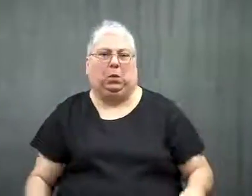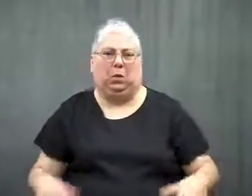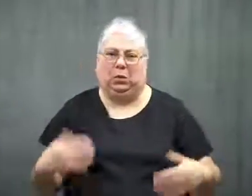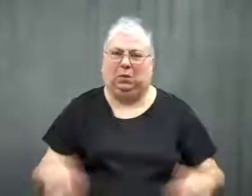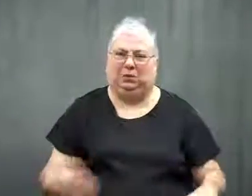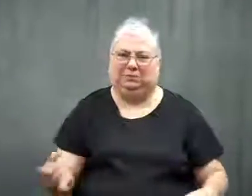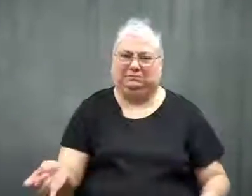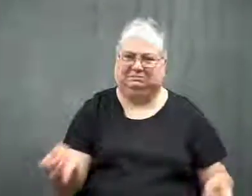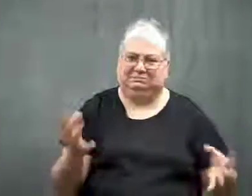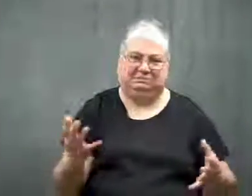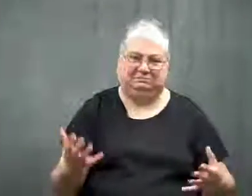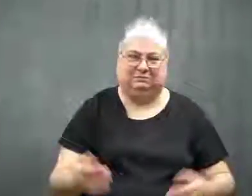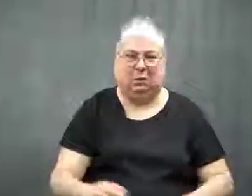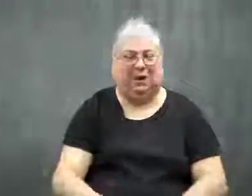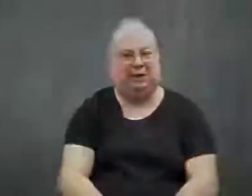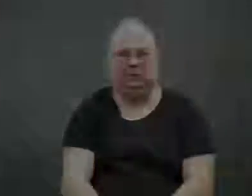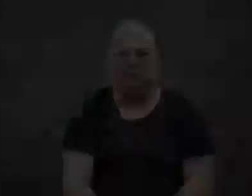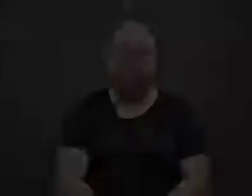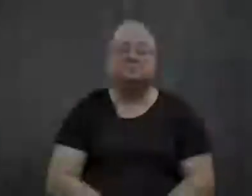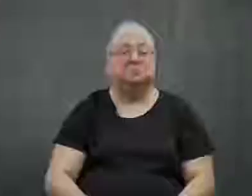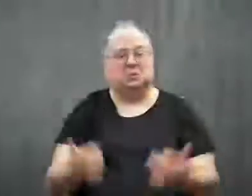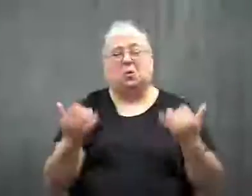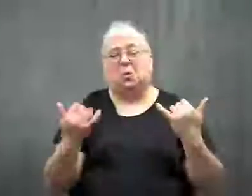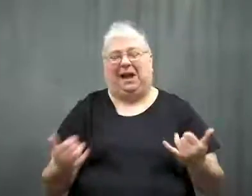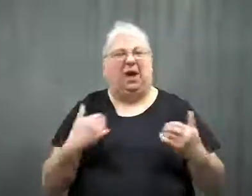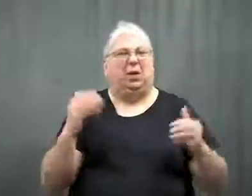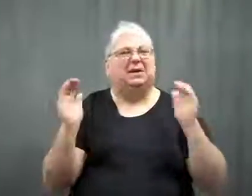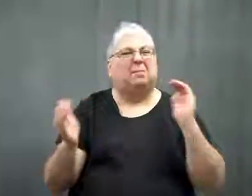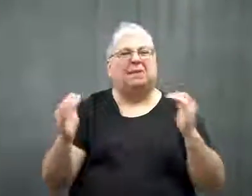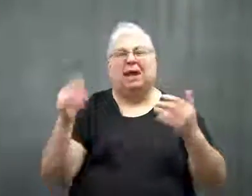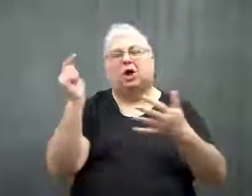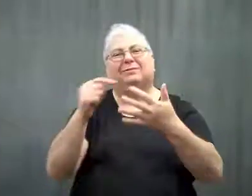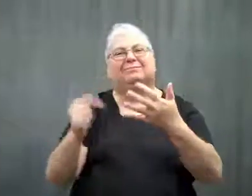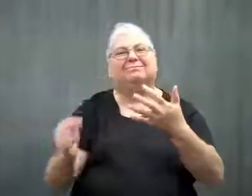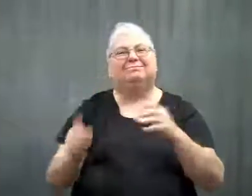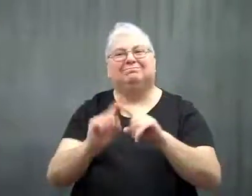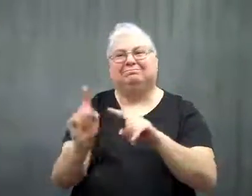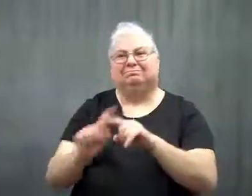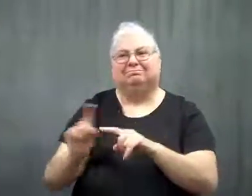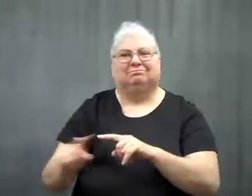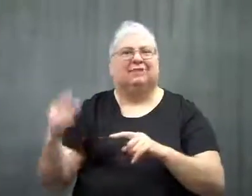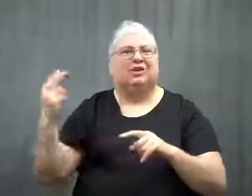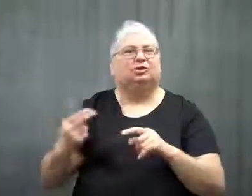That was one nasty tornado! I'll make some comparisons with previous storm history.